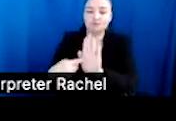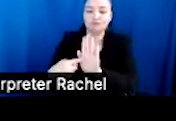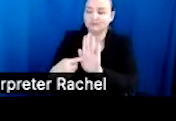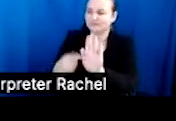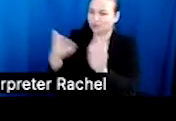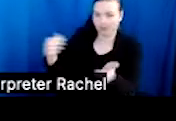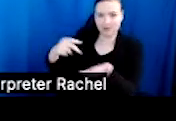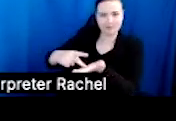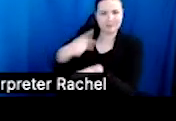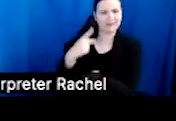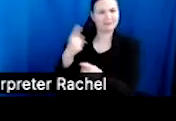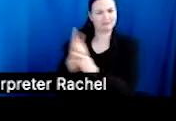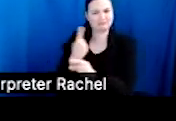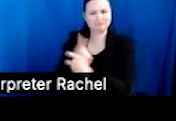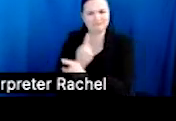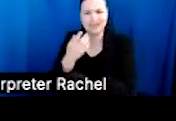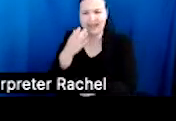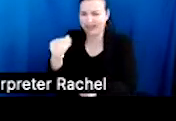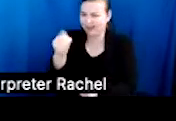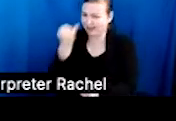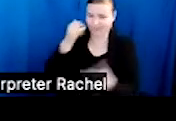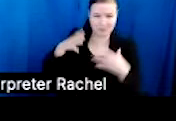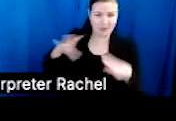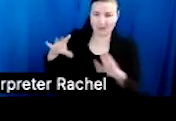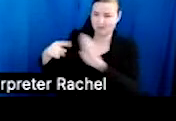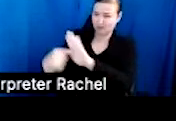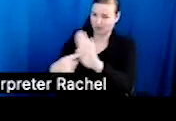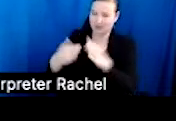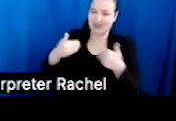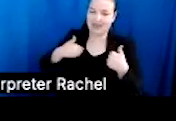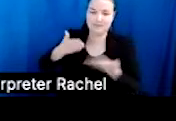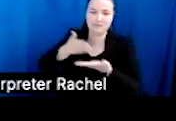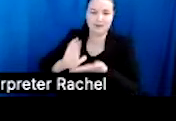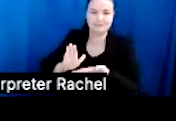their work included in collection shows, that the museum devote a section to black artists